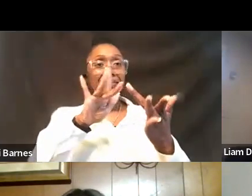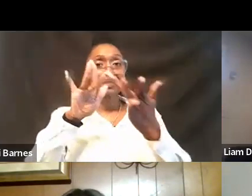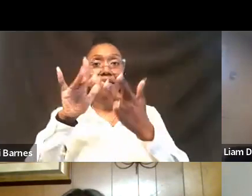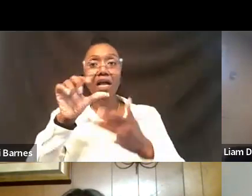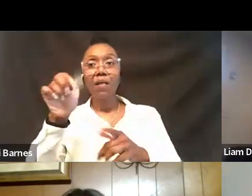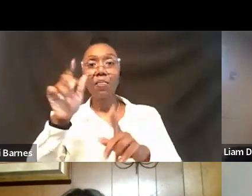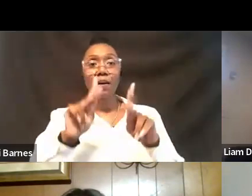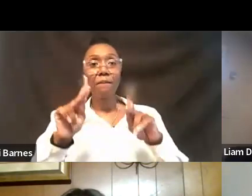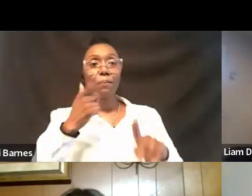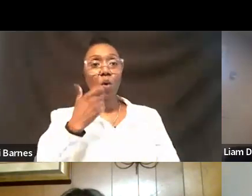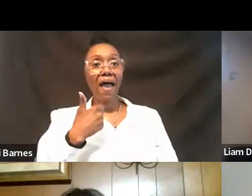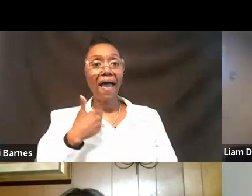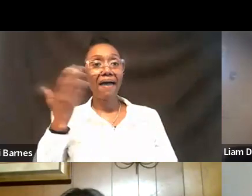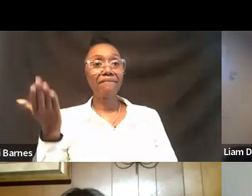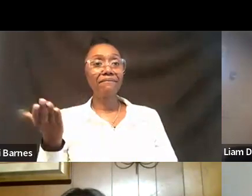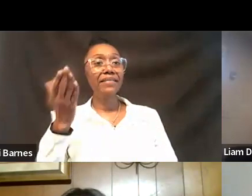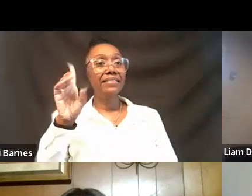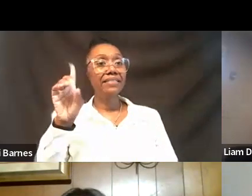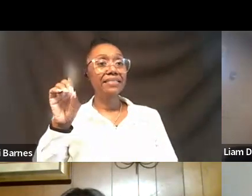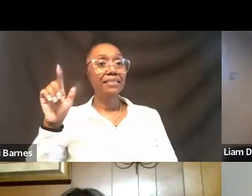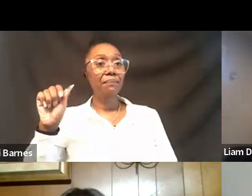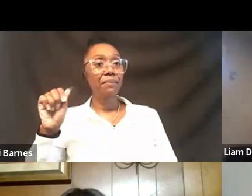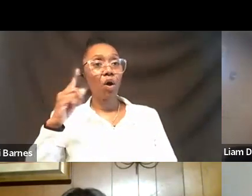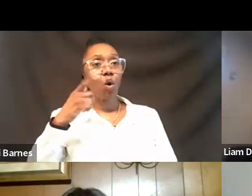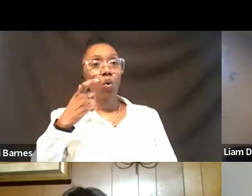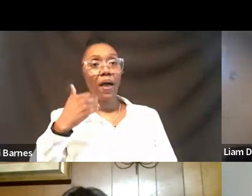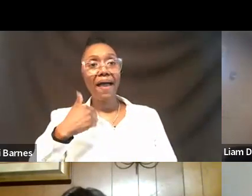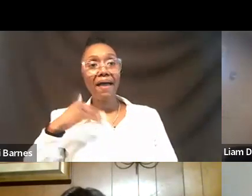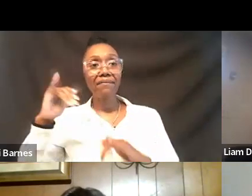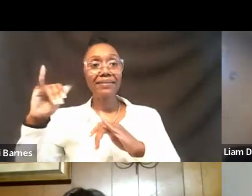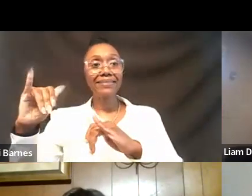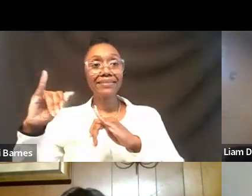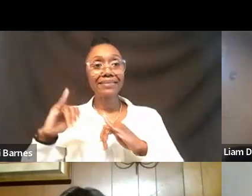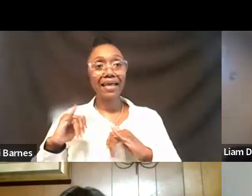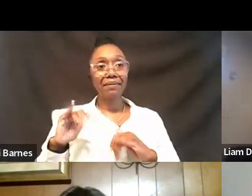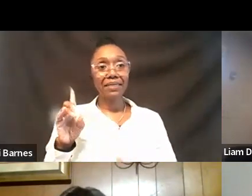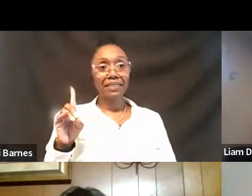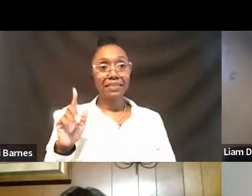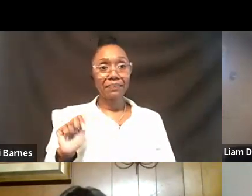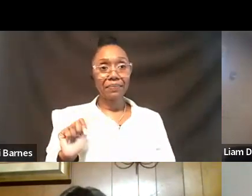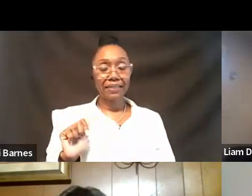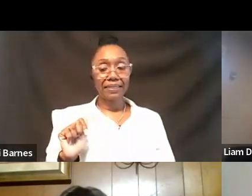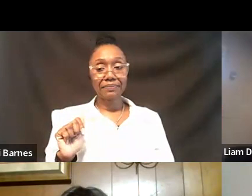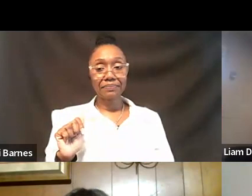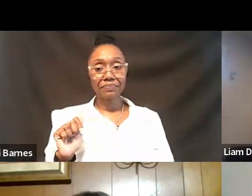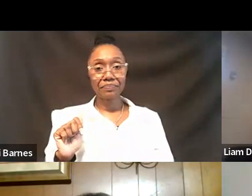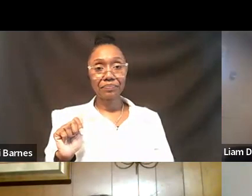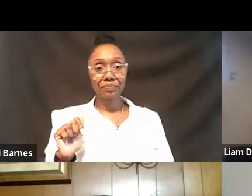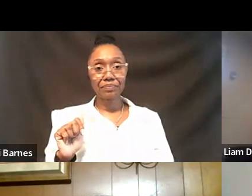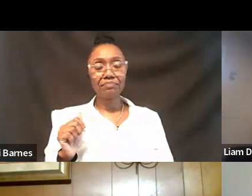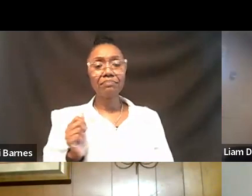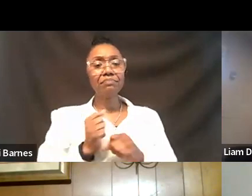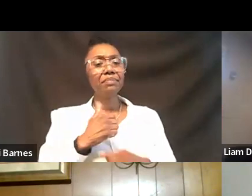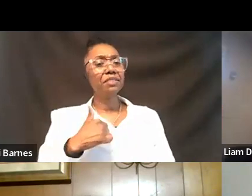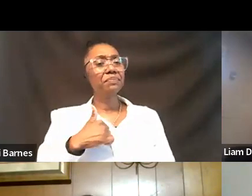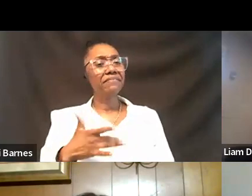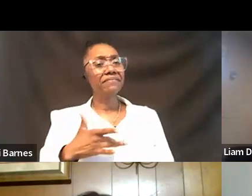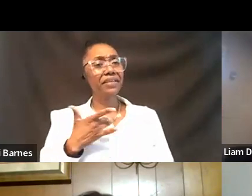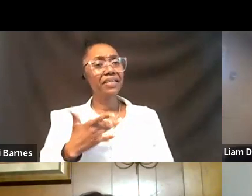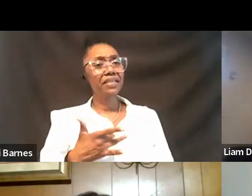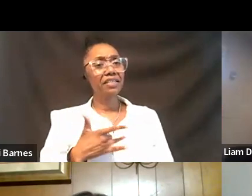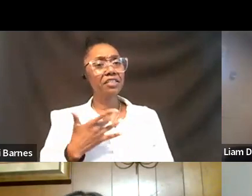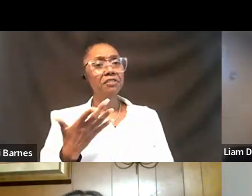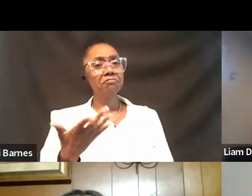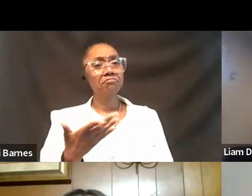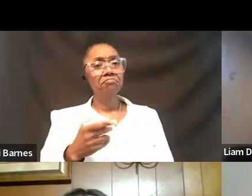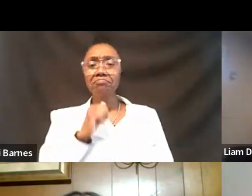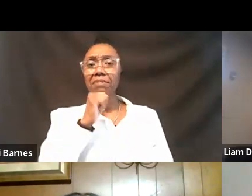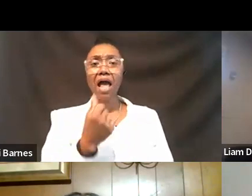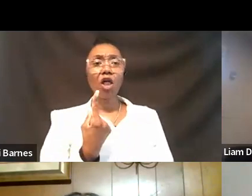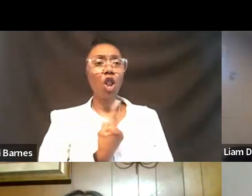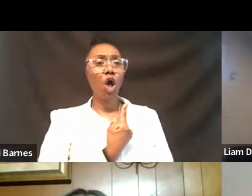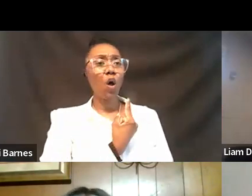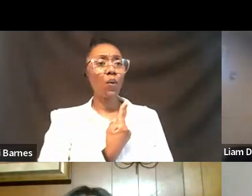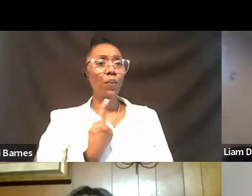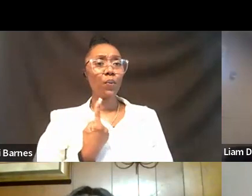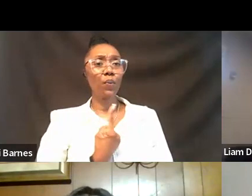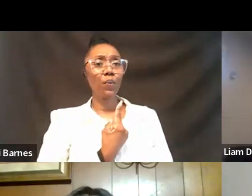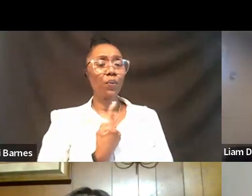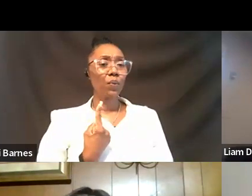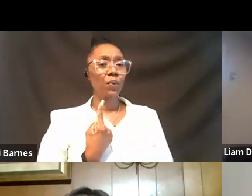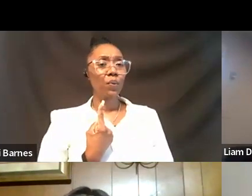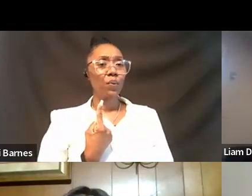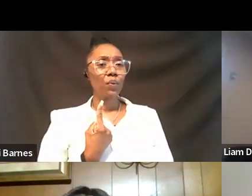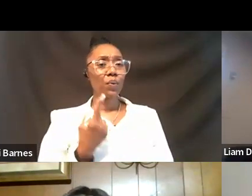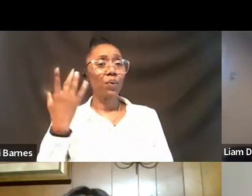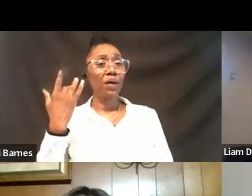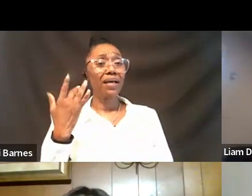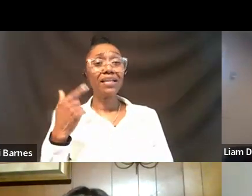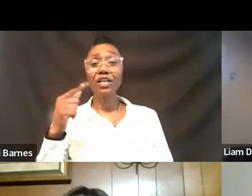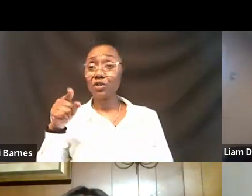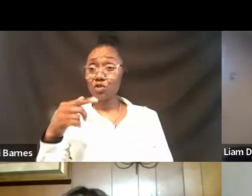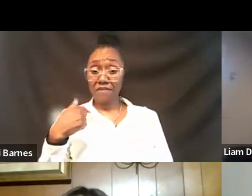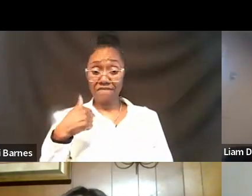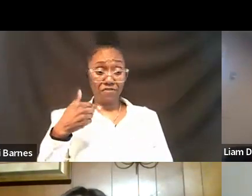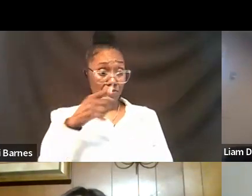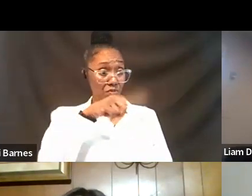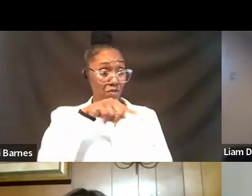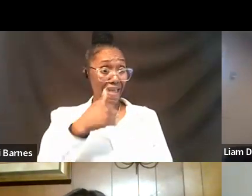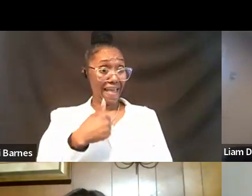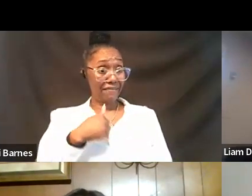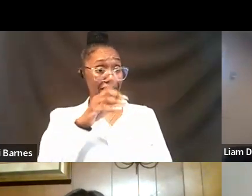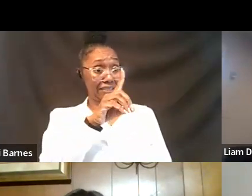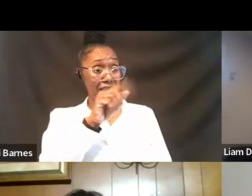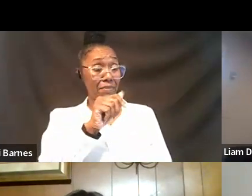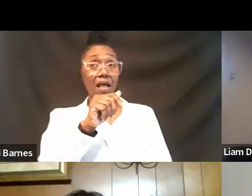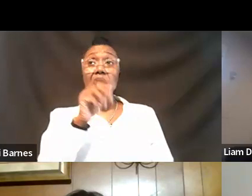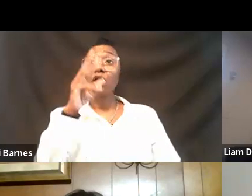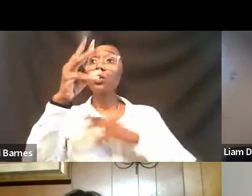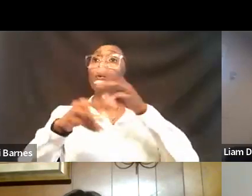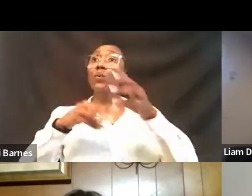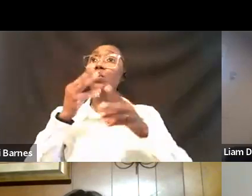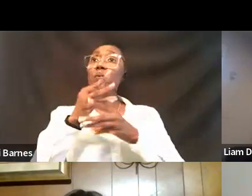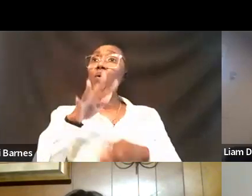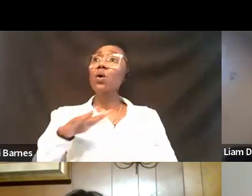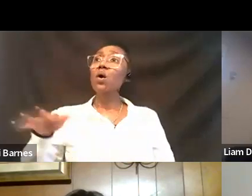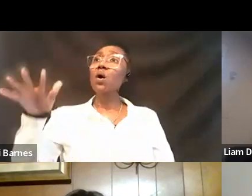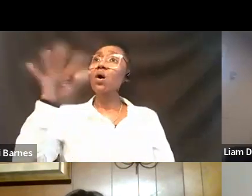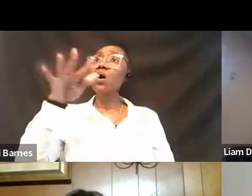And other people that have similar disabilities to mine and it really it makes me feel Not alone because you know, when you have a disability and the world around you isn't built for you and it's not accessible.